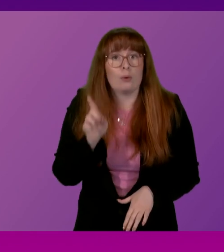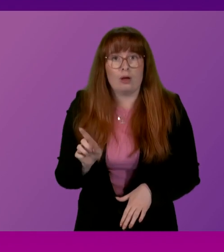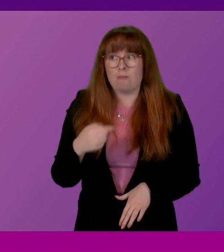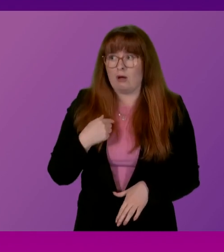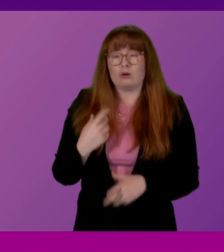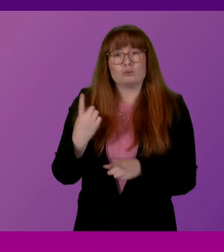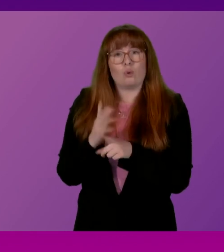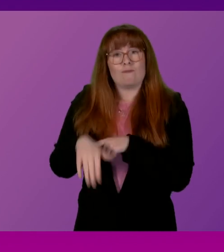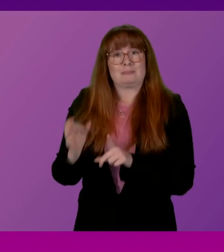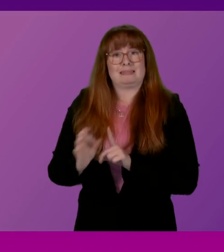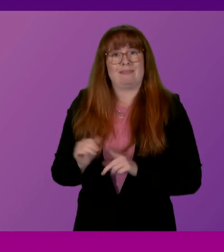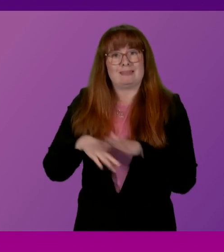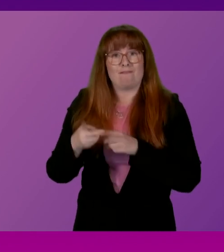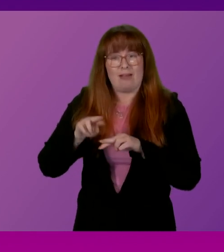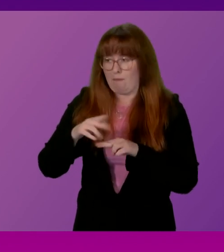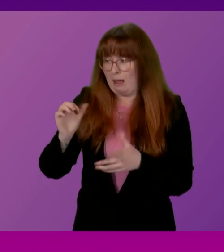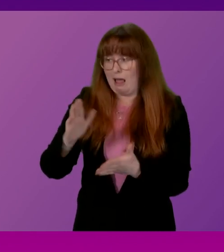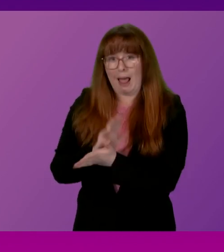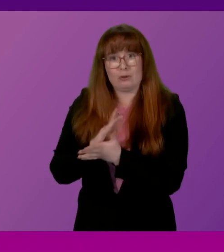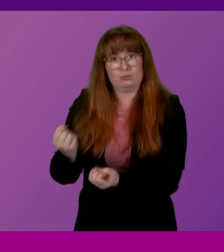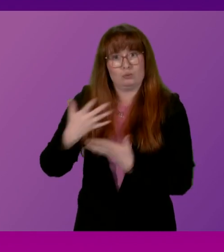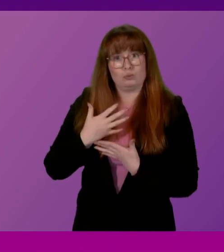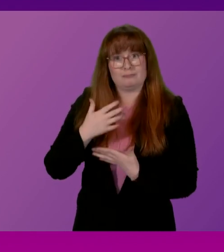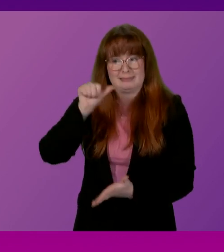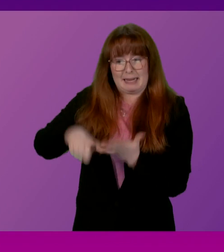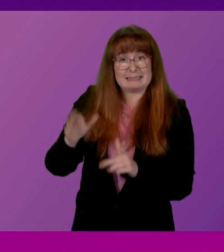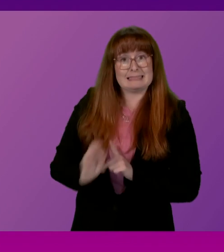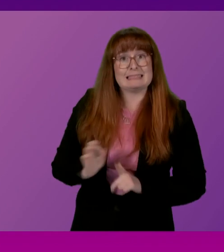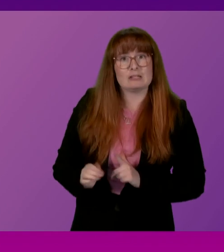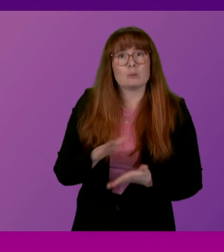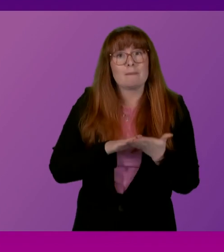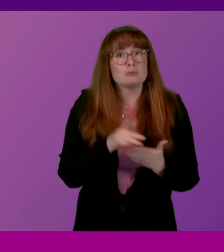of the issue in Fife to see what more we can do, so that women in particular do not have